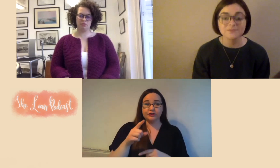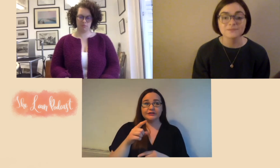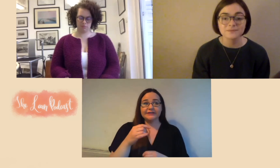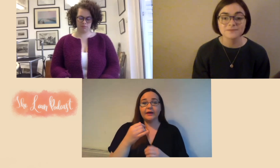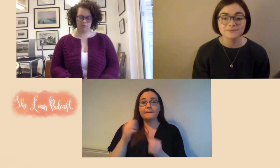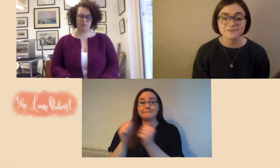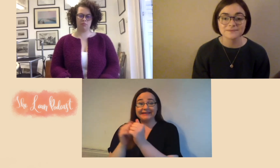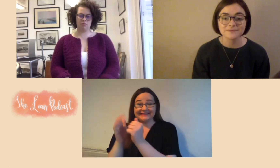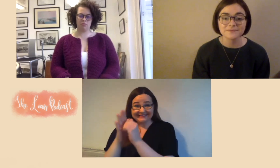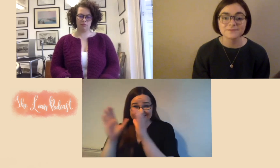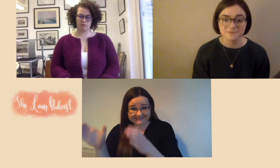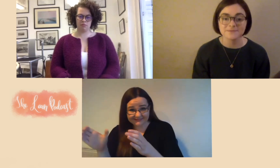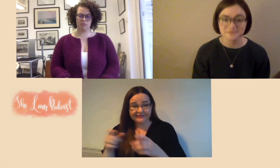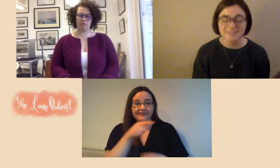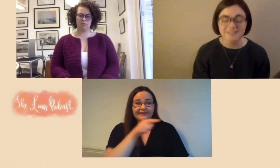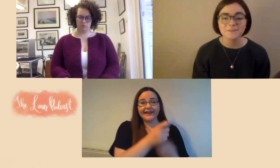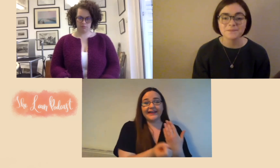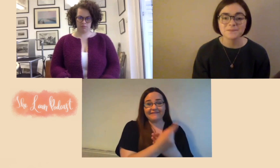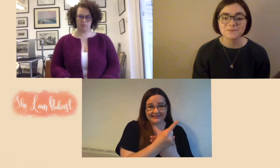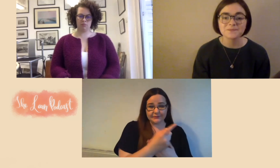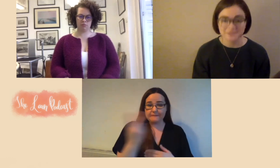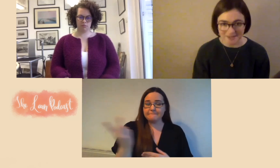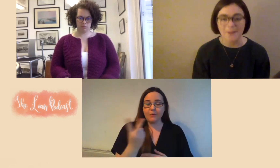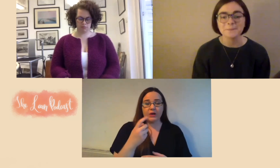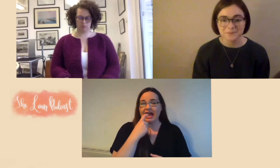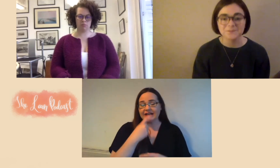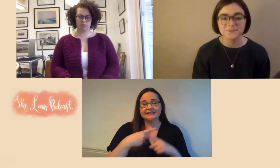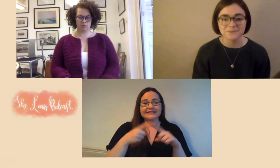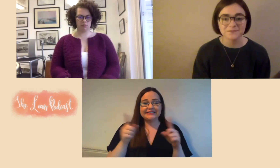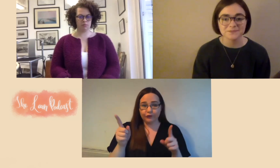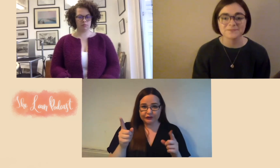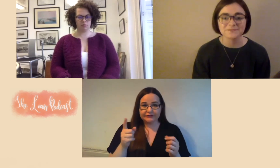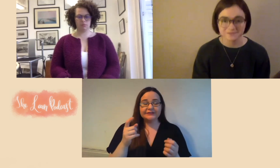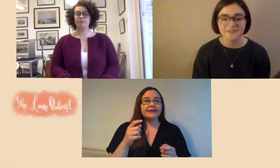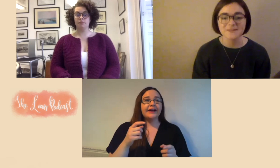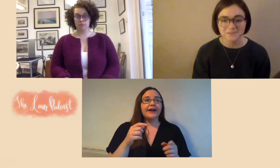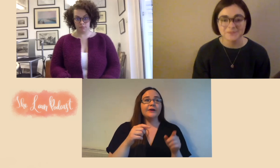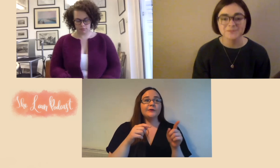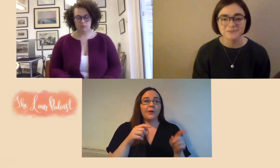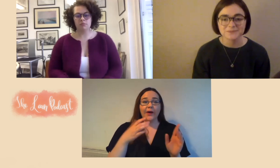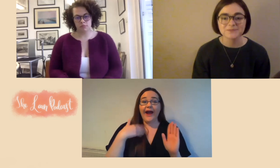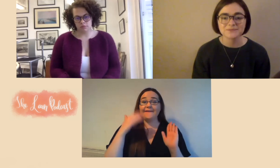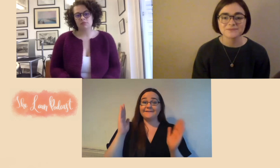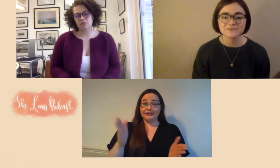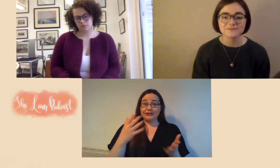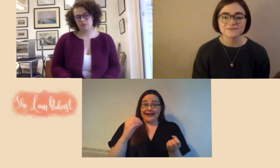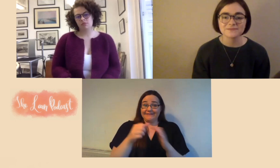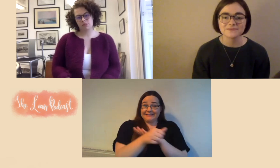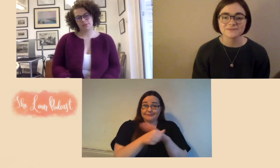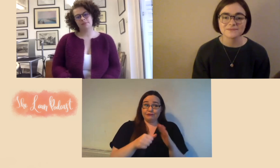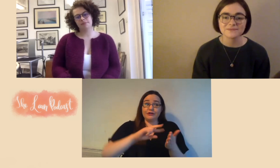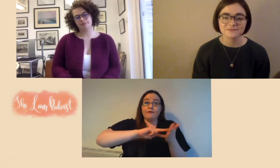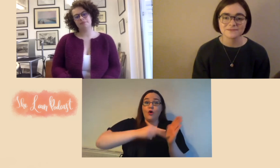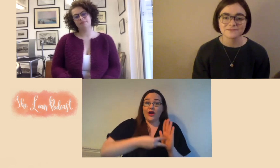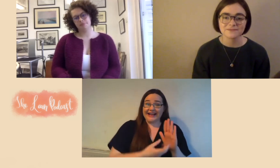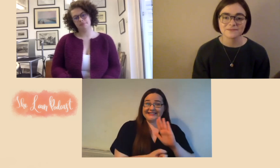when it comes to an example of this? Yeah, so I think for remote interpreting, I would probably put them in two categories,